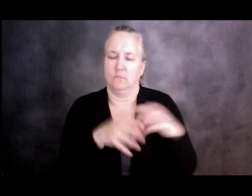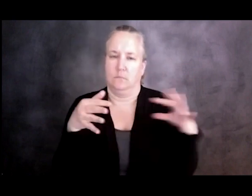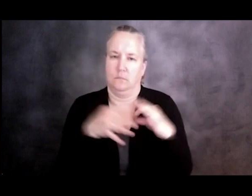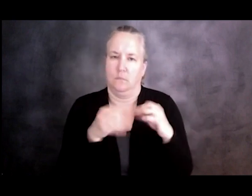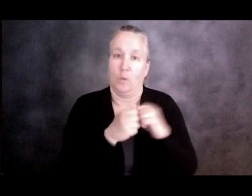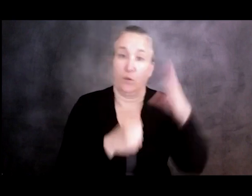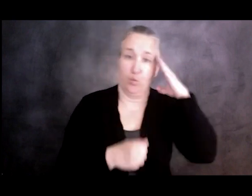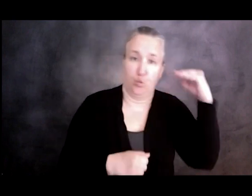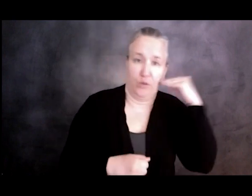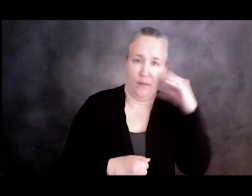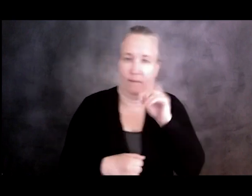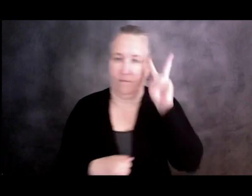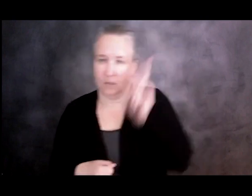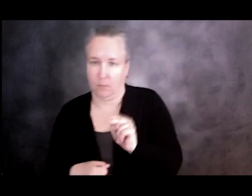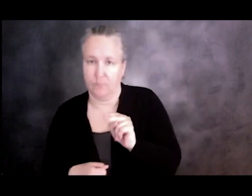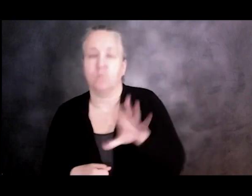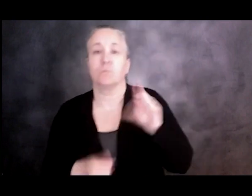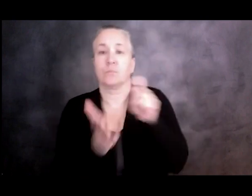She is the co-editor of Asian-American Literature